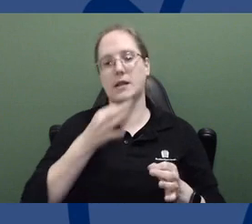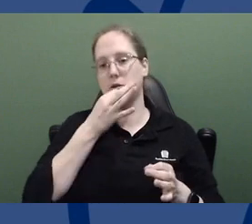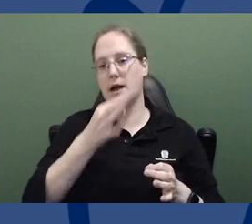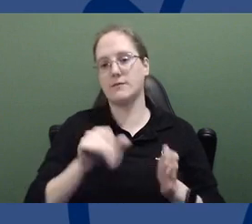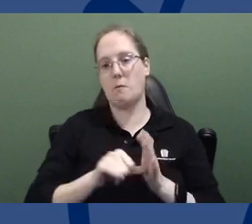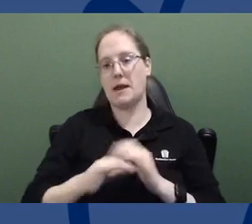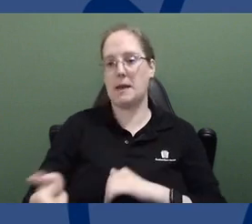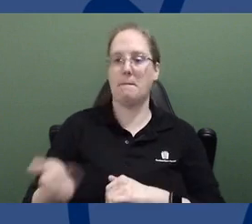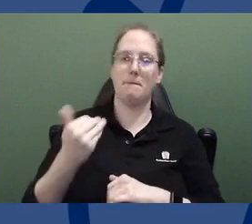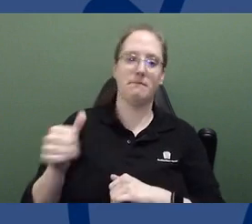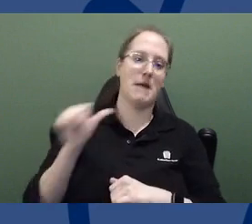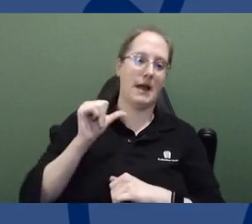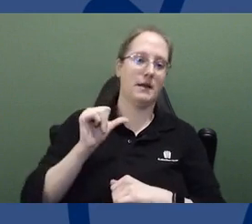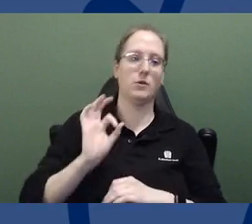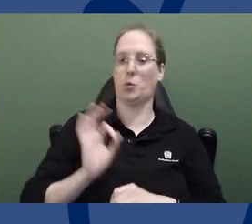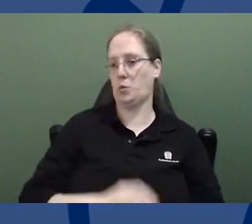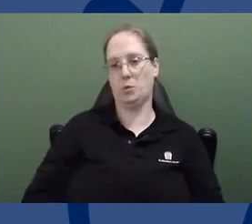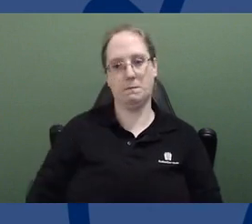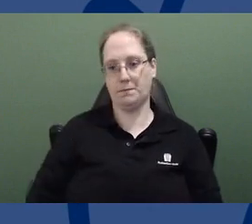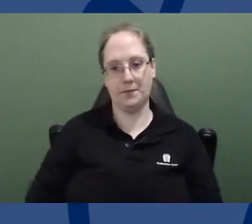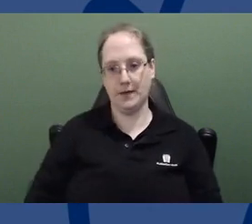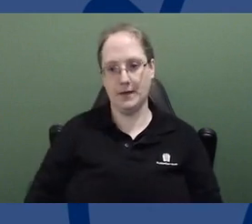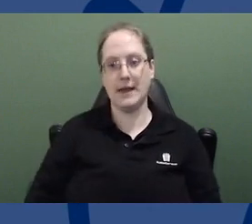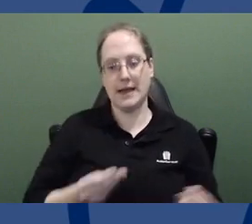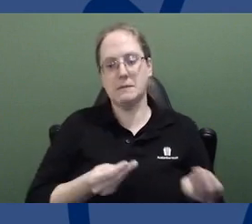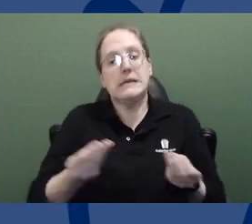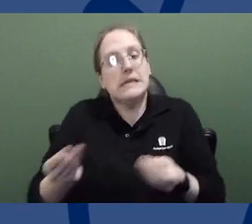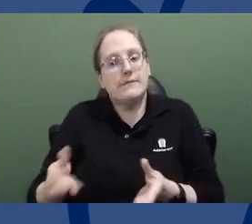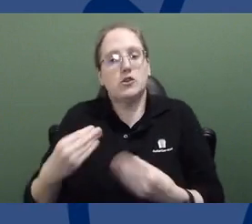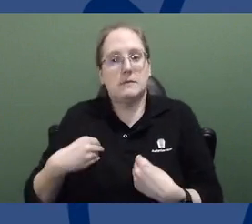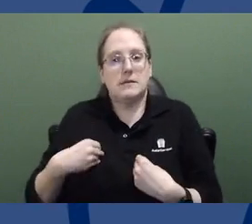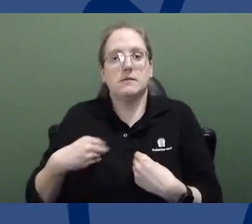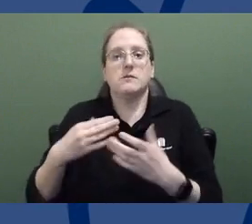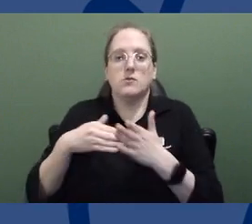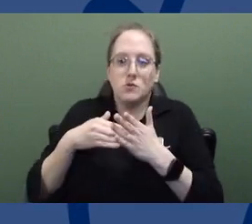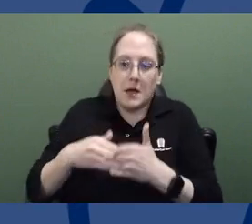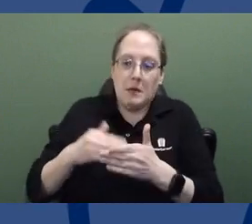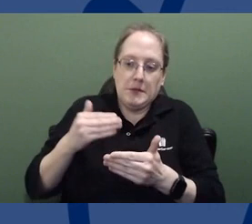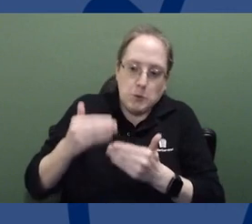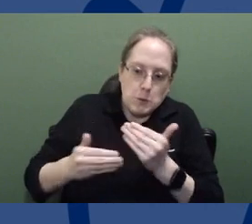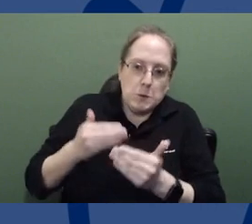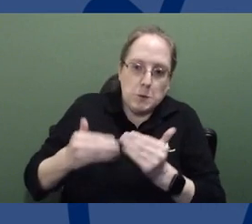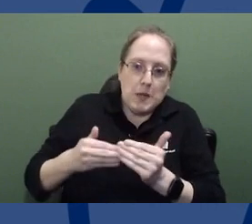to the businesses to use for that business to get it going when things restart.